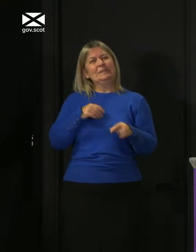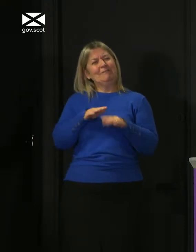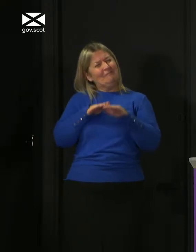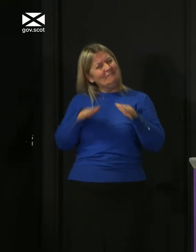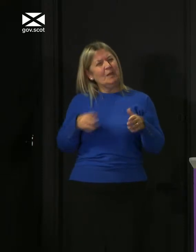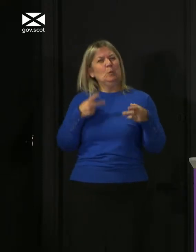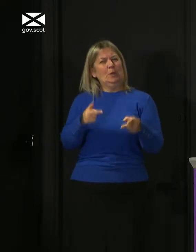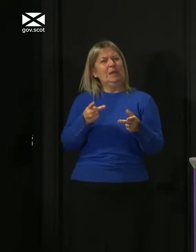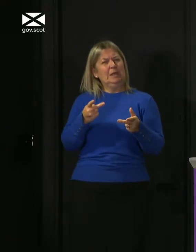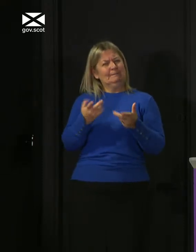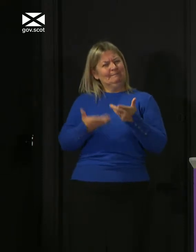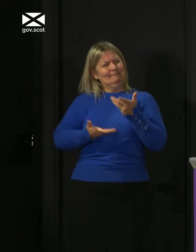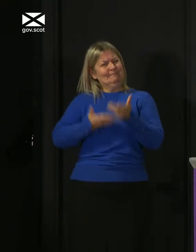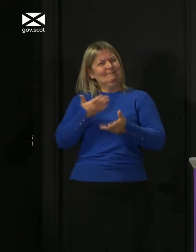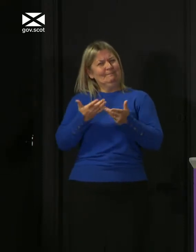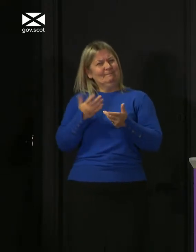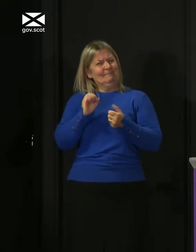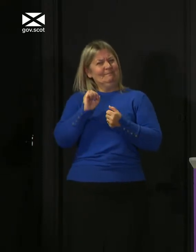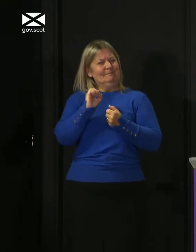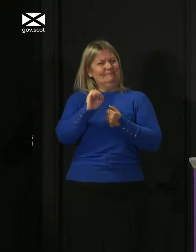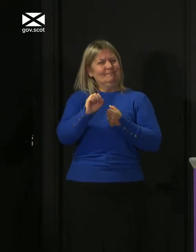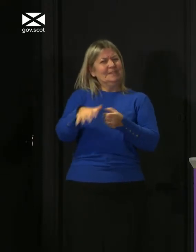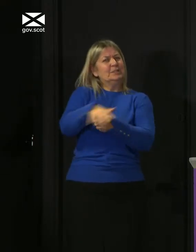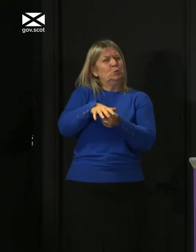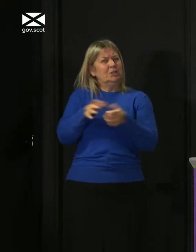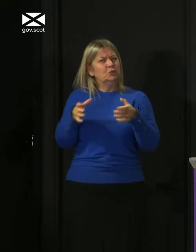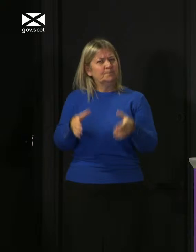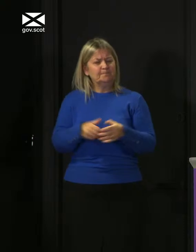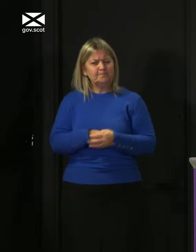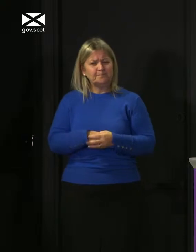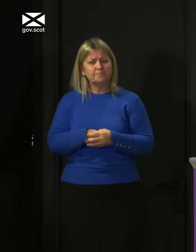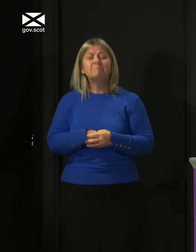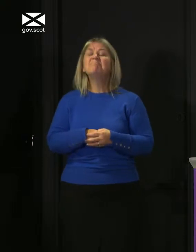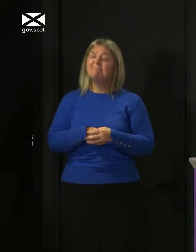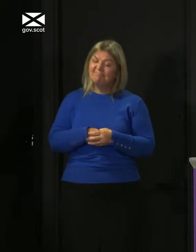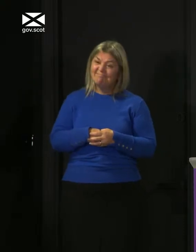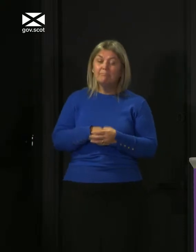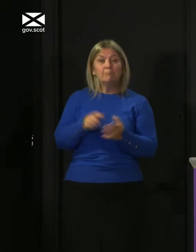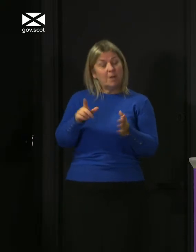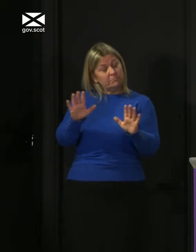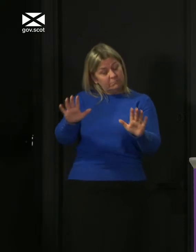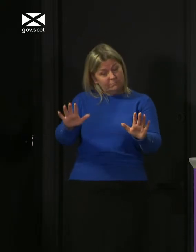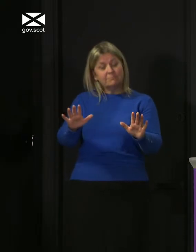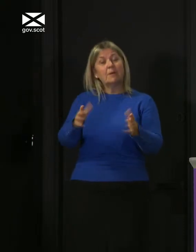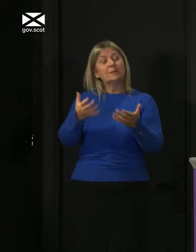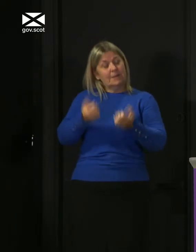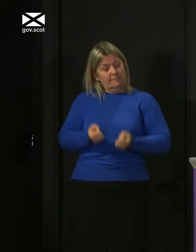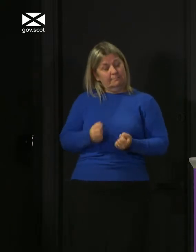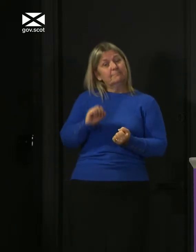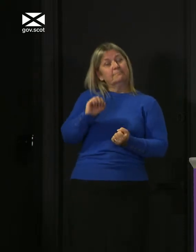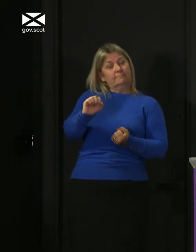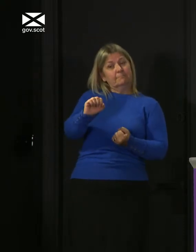but at the heart of his comment, I do concede that there is a legitimate issue there, which